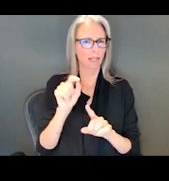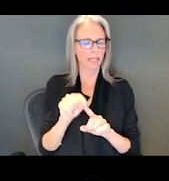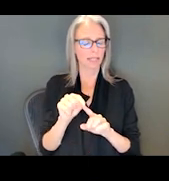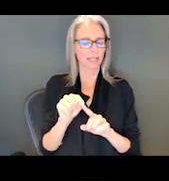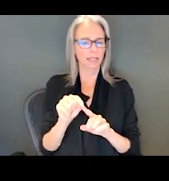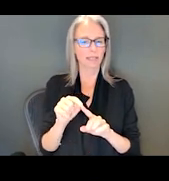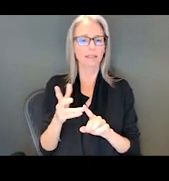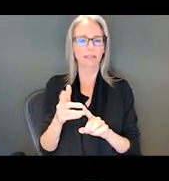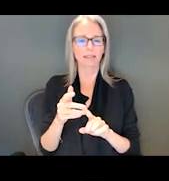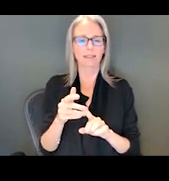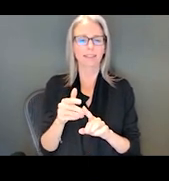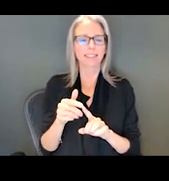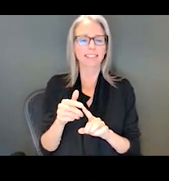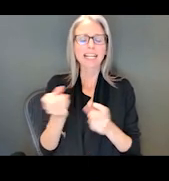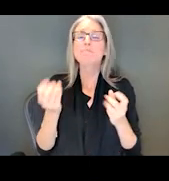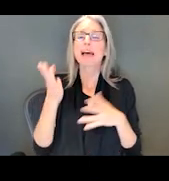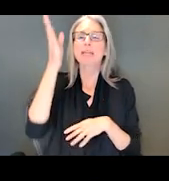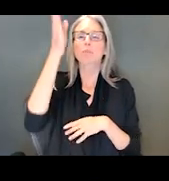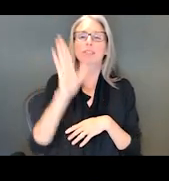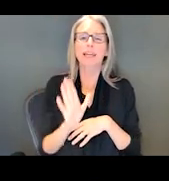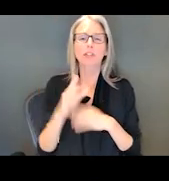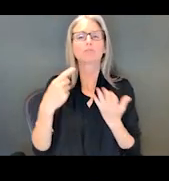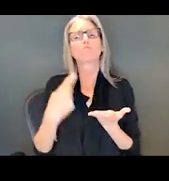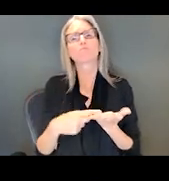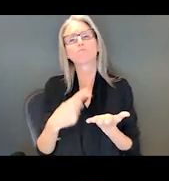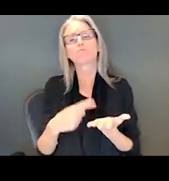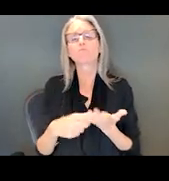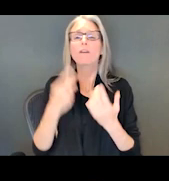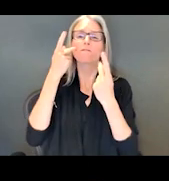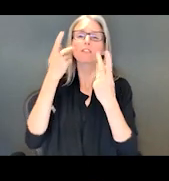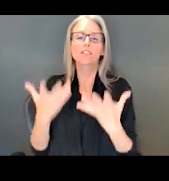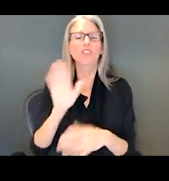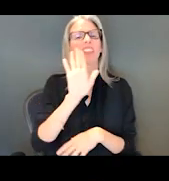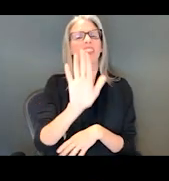I think the same thing is true around employment that there's a journey to that. So it isn't